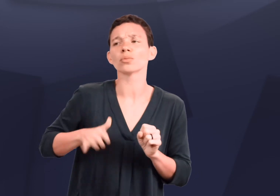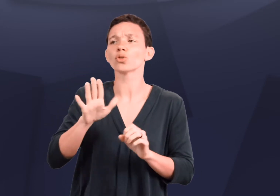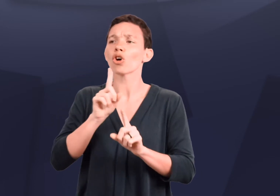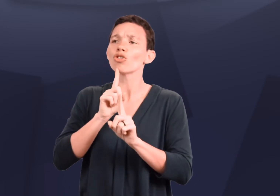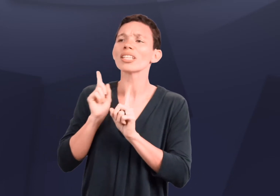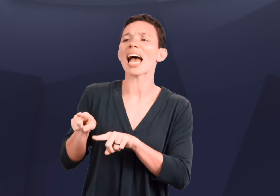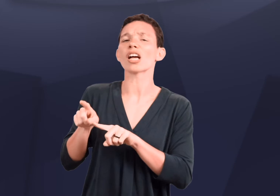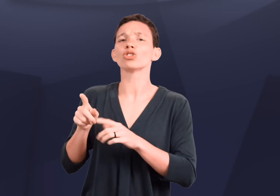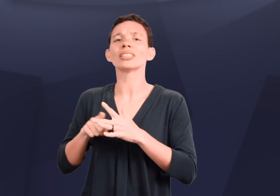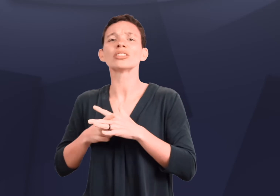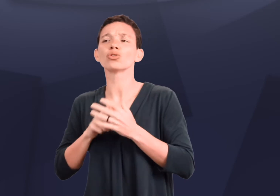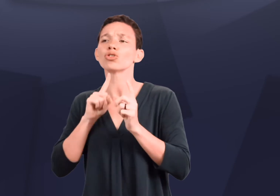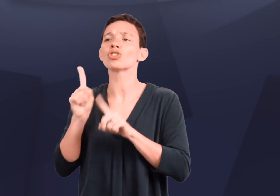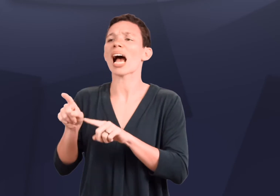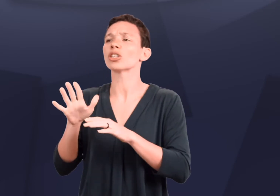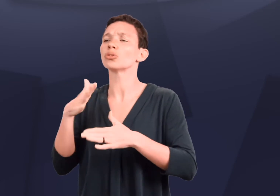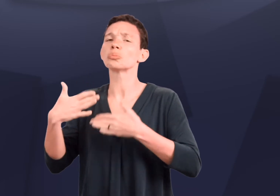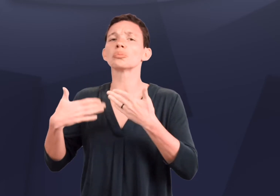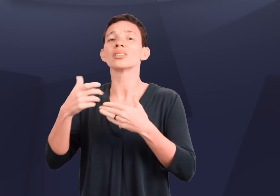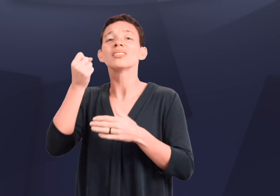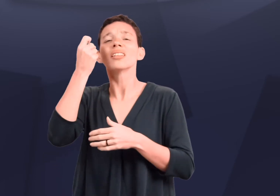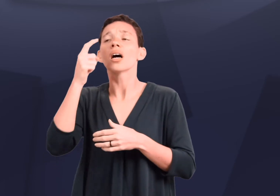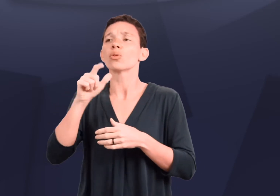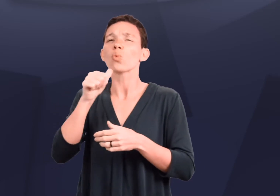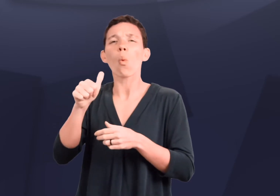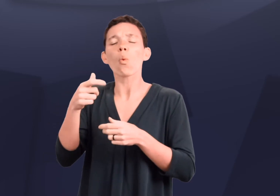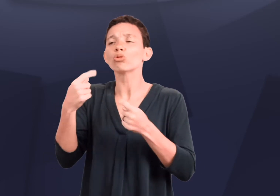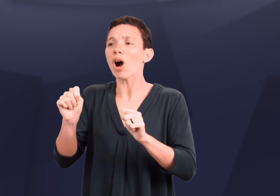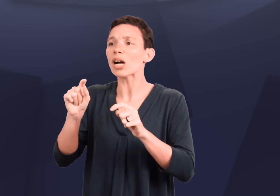Don't try to explain or cover up your initial reaction. Just take notes.